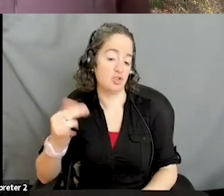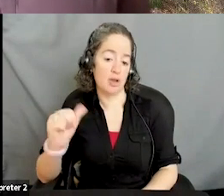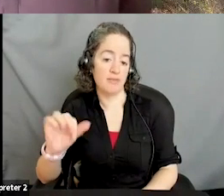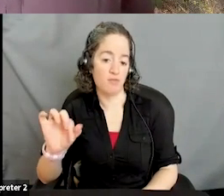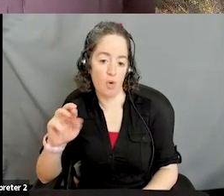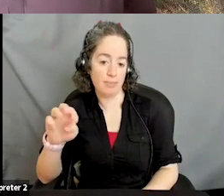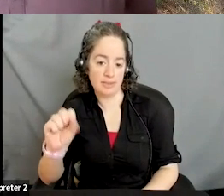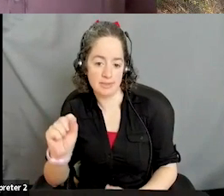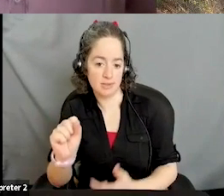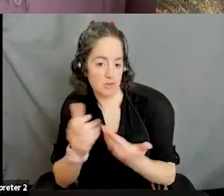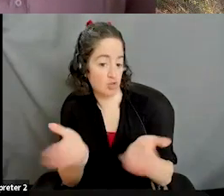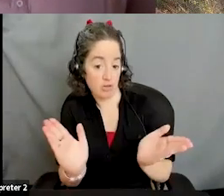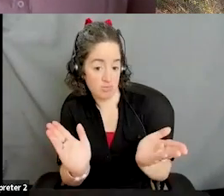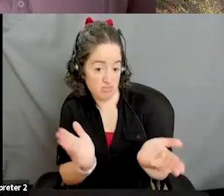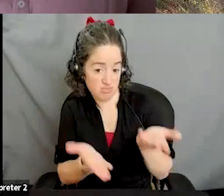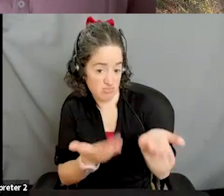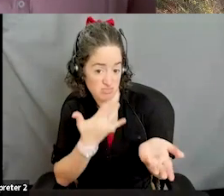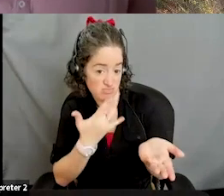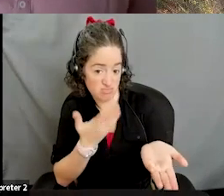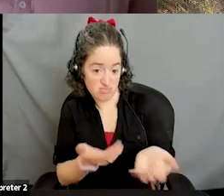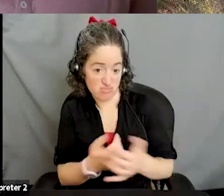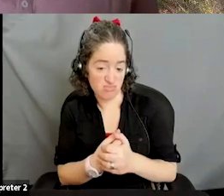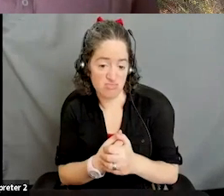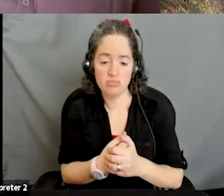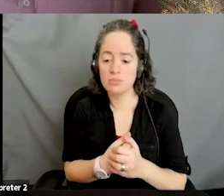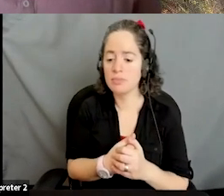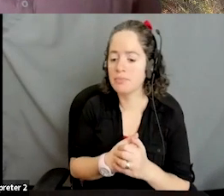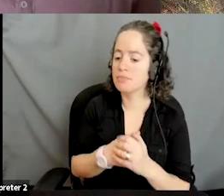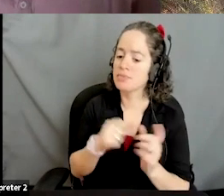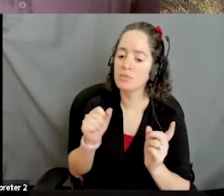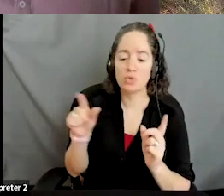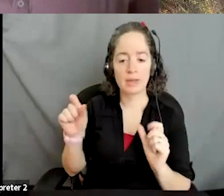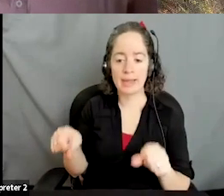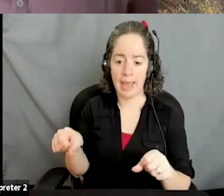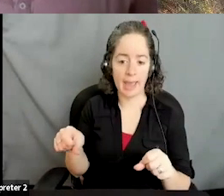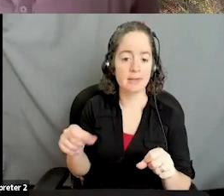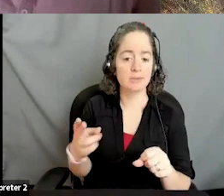You can add Ninja Forms on X.